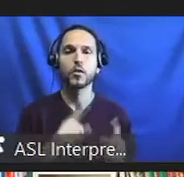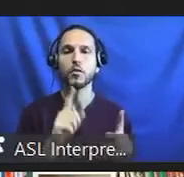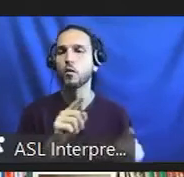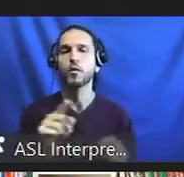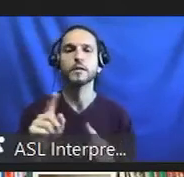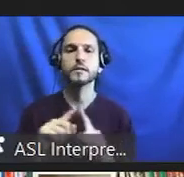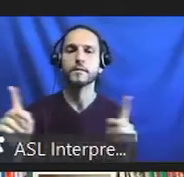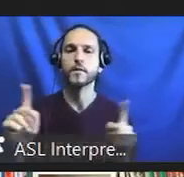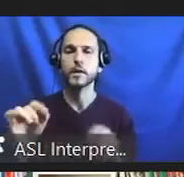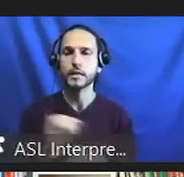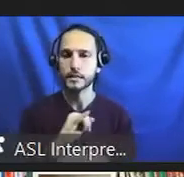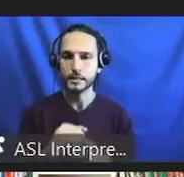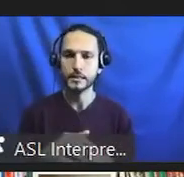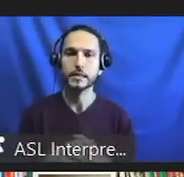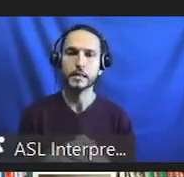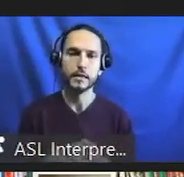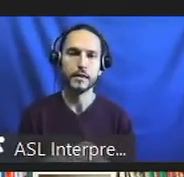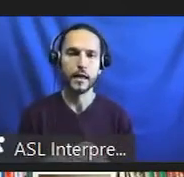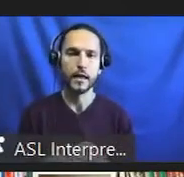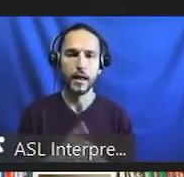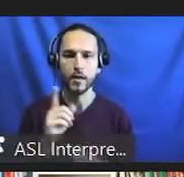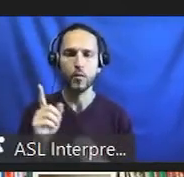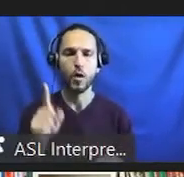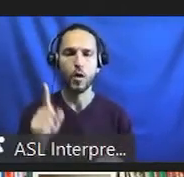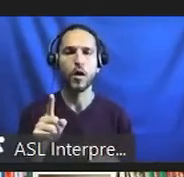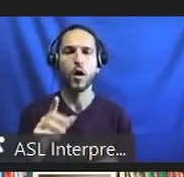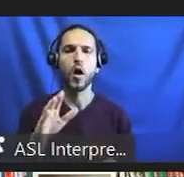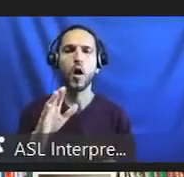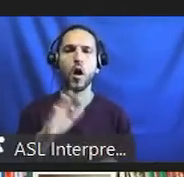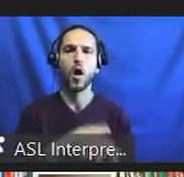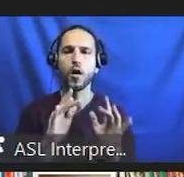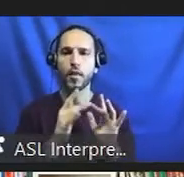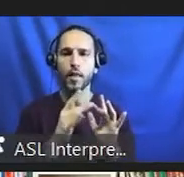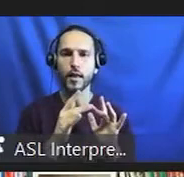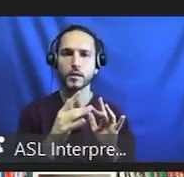So for example, I think they've been through online shopping websites.